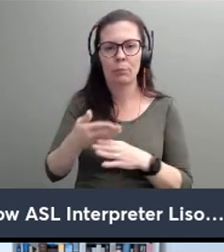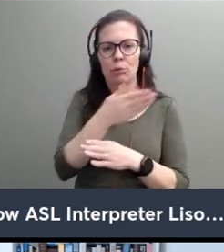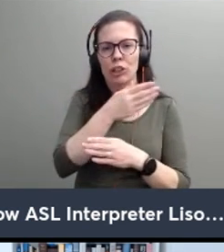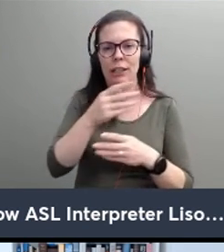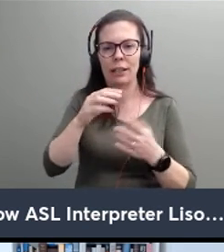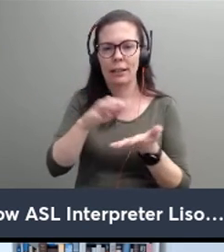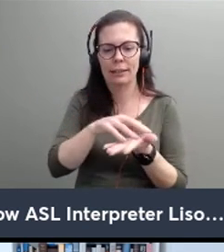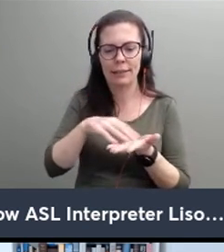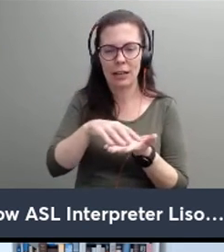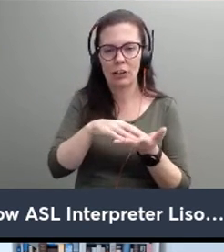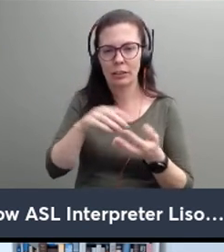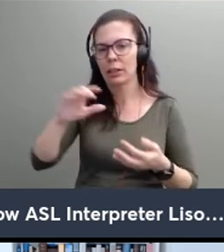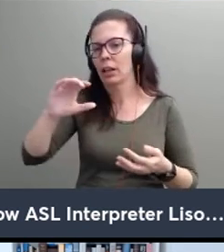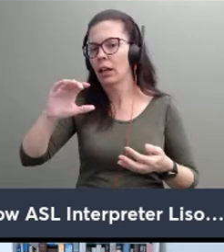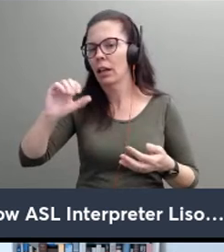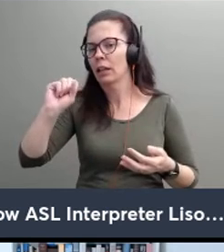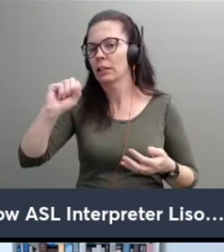SPICE actually calculates and brings it in.